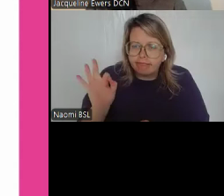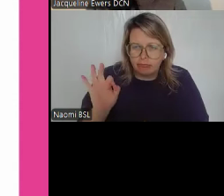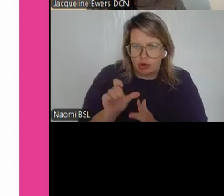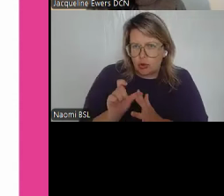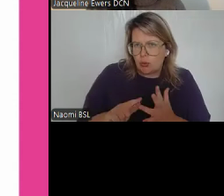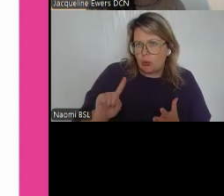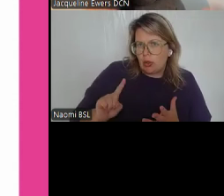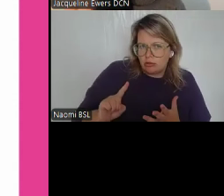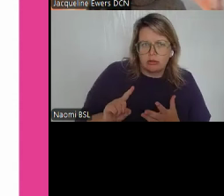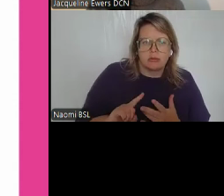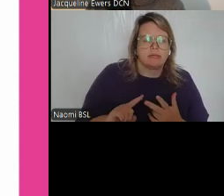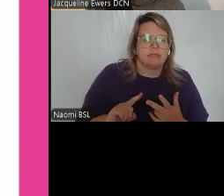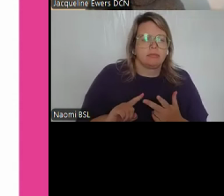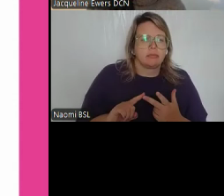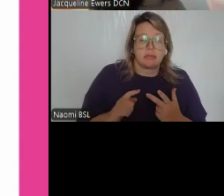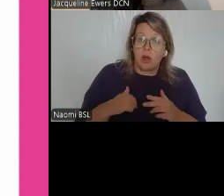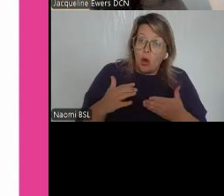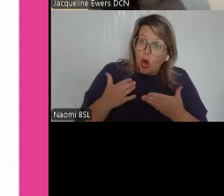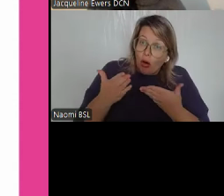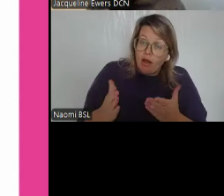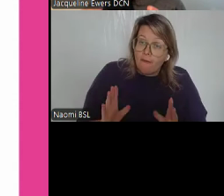What happens if you're offering free events or free workshops,